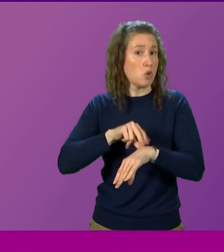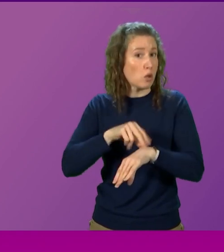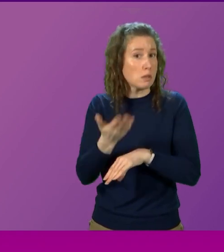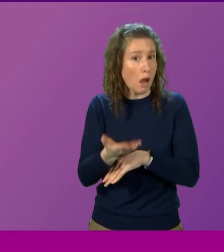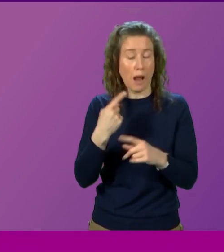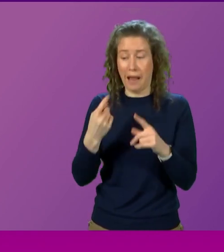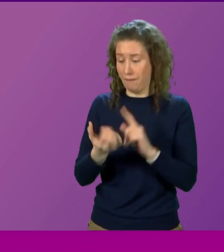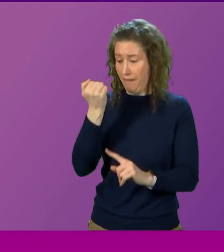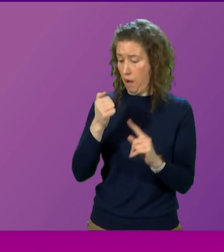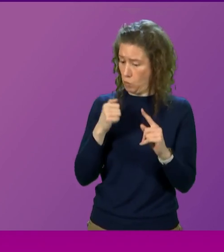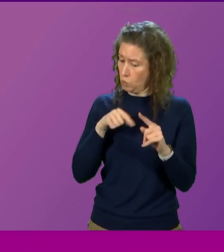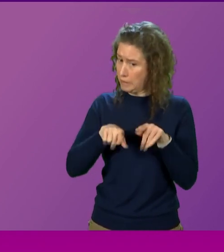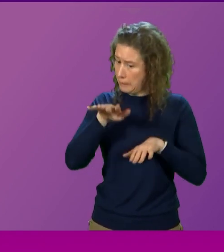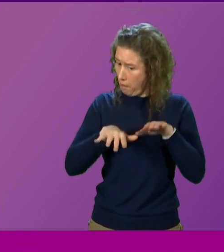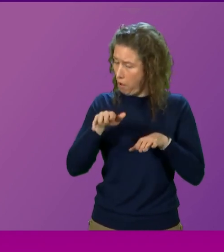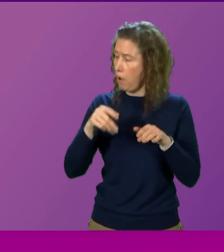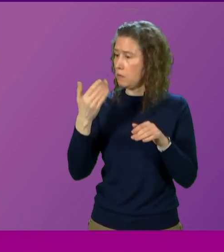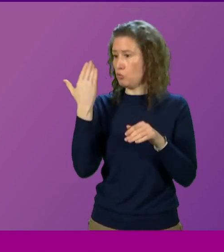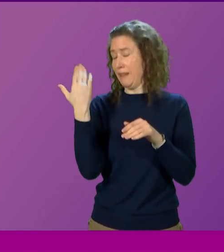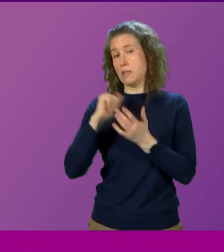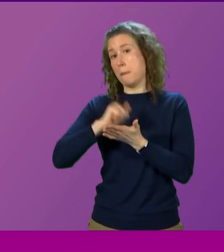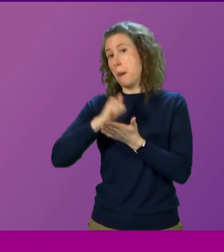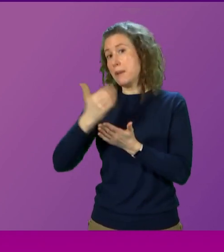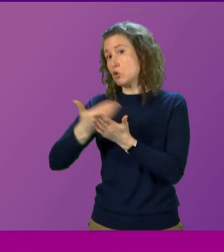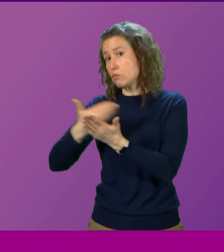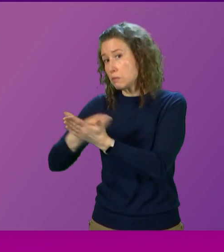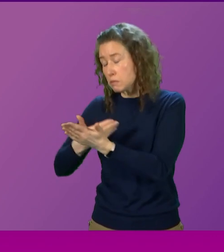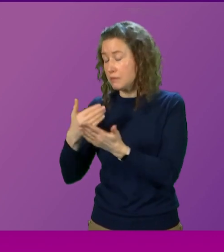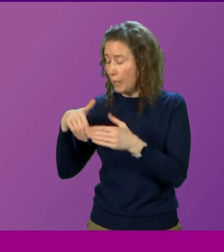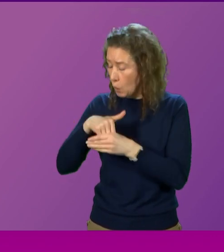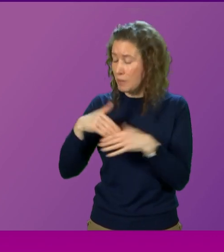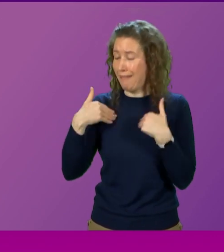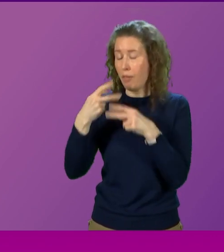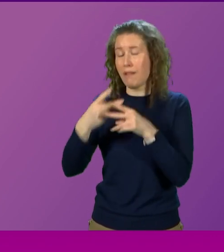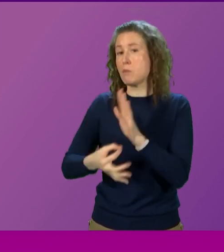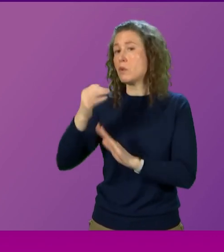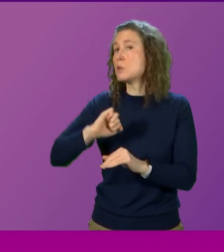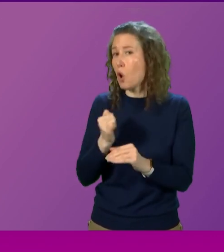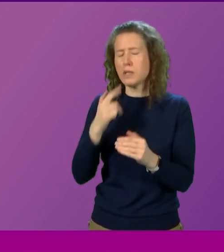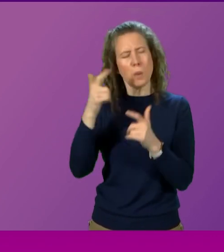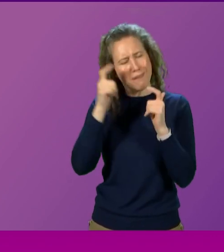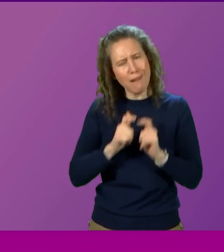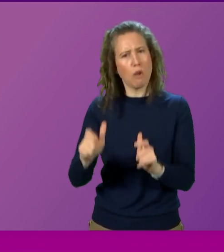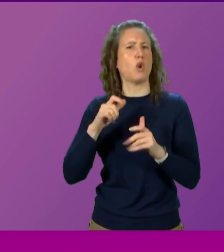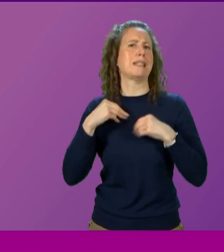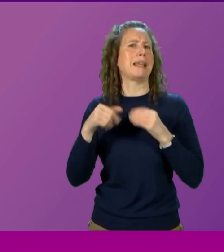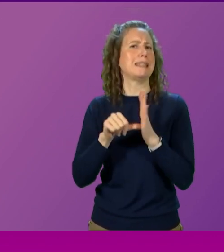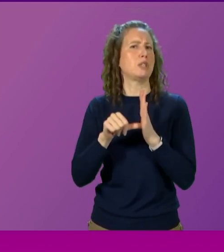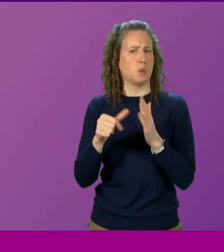with previous published reviews, including that of Healthcare Improvement Scotland. We will continue to take the issues seriously, but also responsibly.